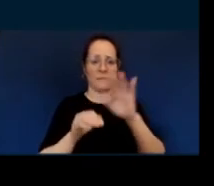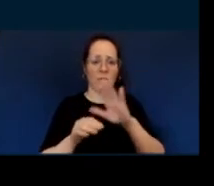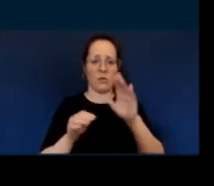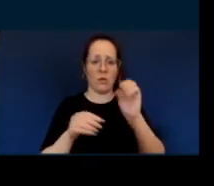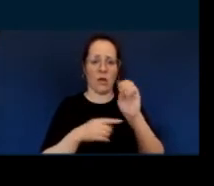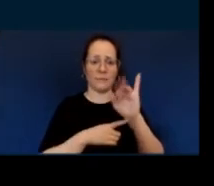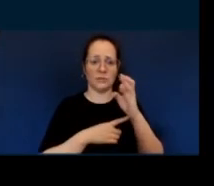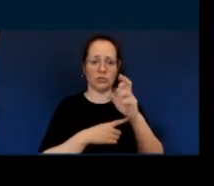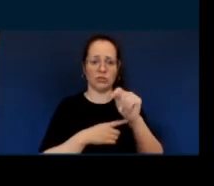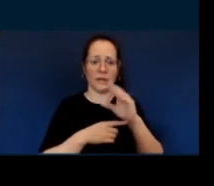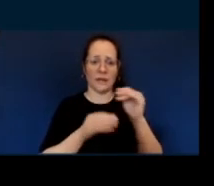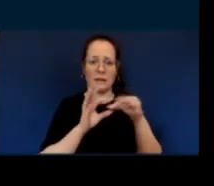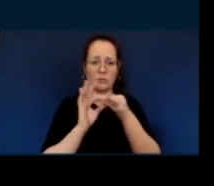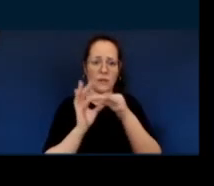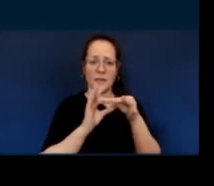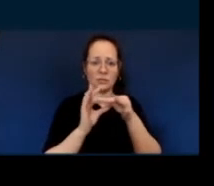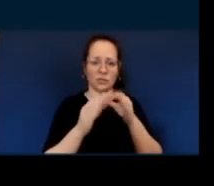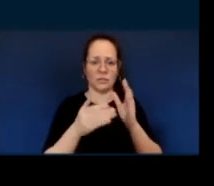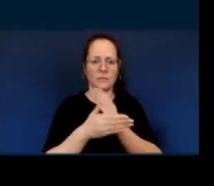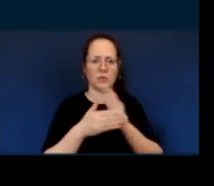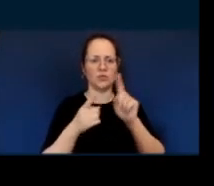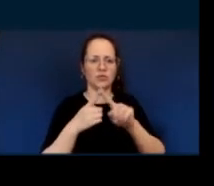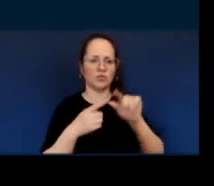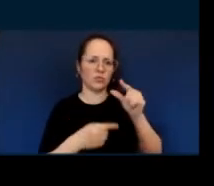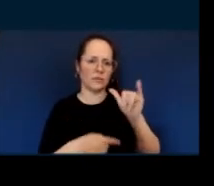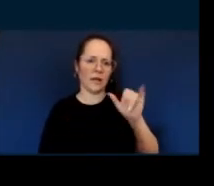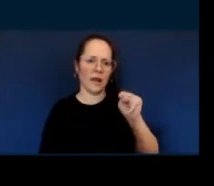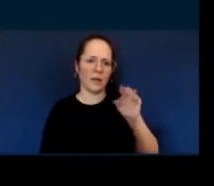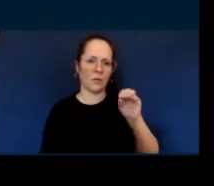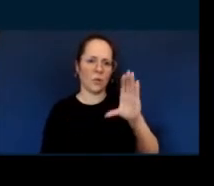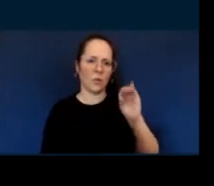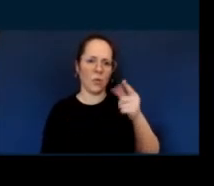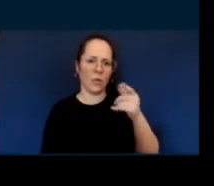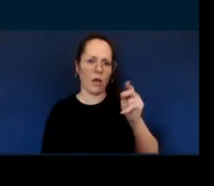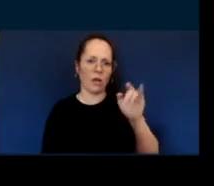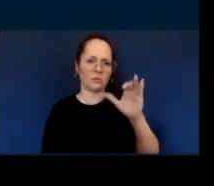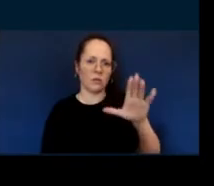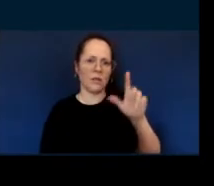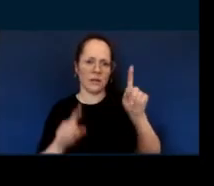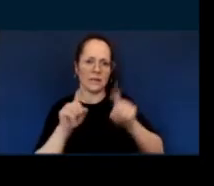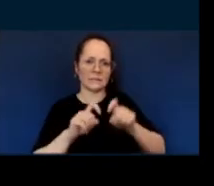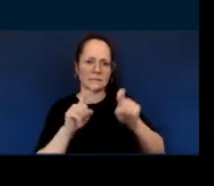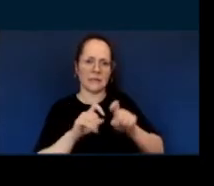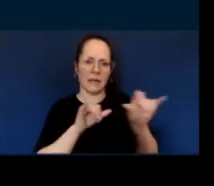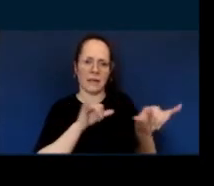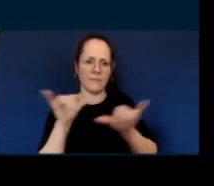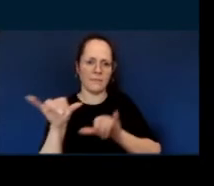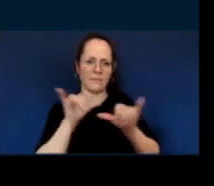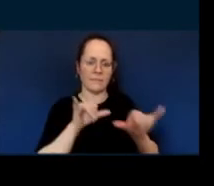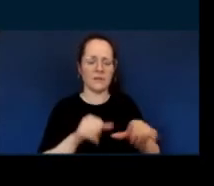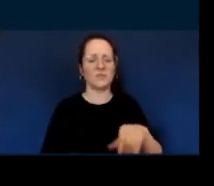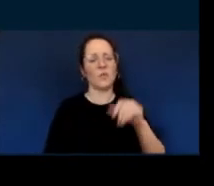VERY SIMILAR TO THAT OF A GUIN ONICOLOGICAL EXAM. INDEED, THERE'S AN EROTICISM TO